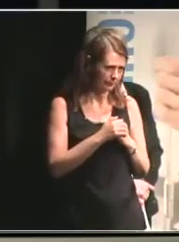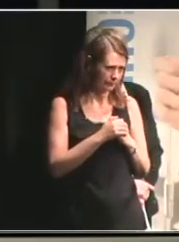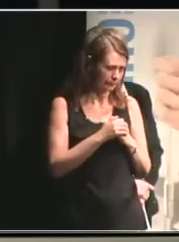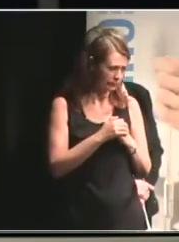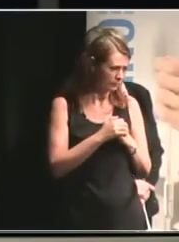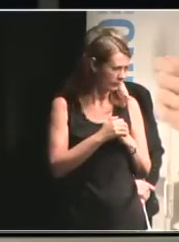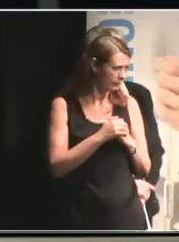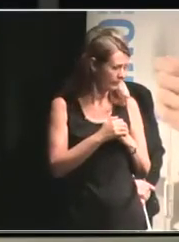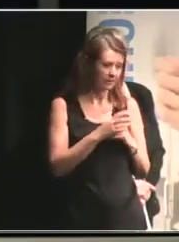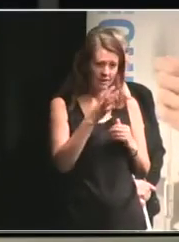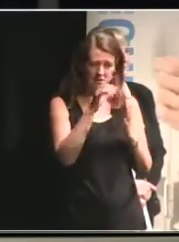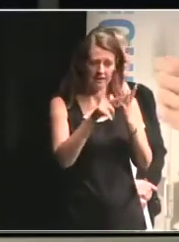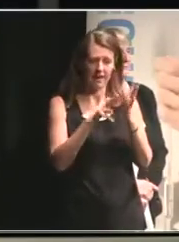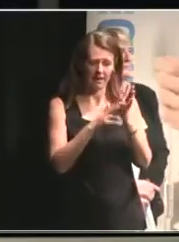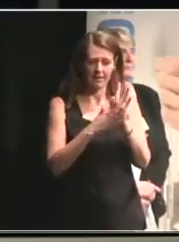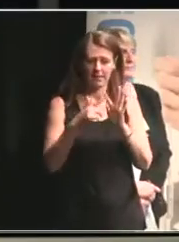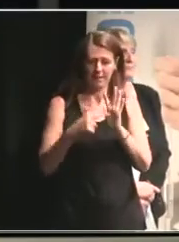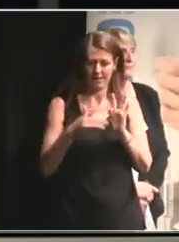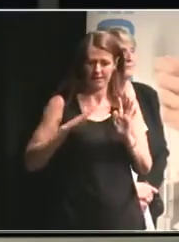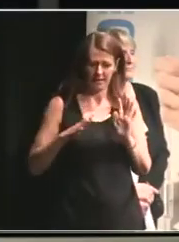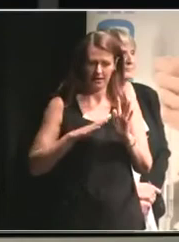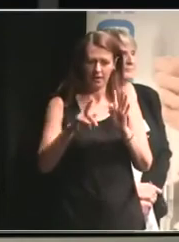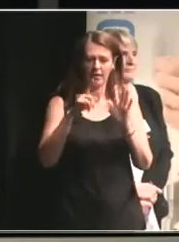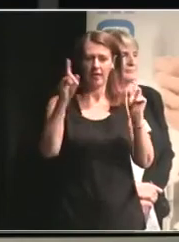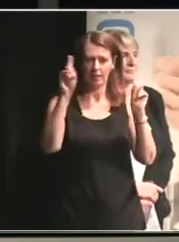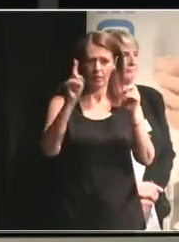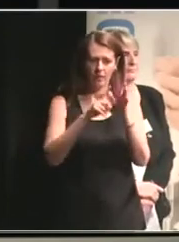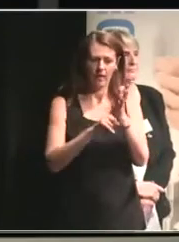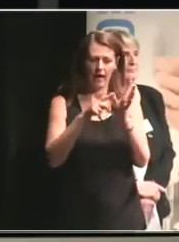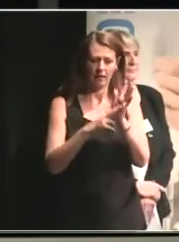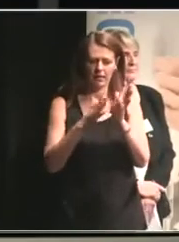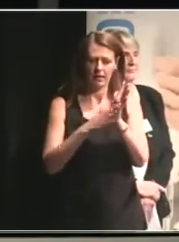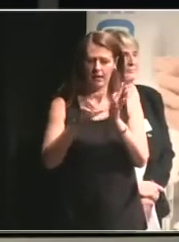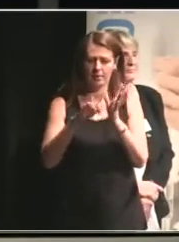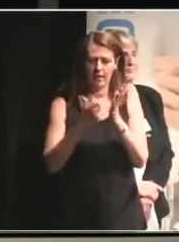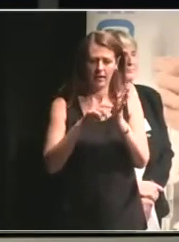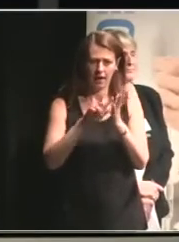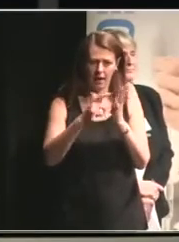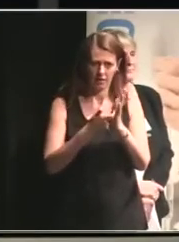It's an unmet need. Right now the Ellen MacArthur Foundation announced this big prize with the